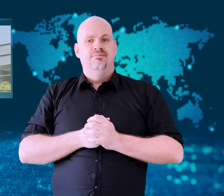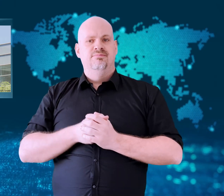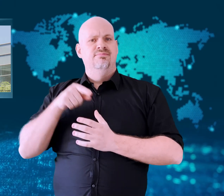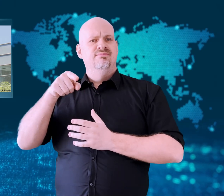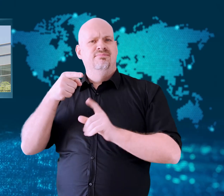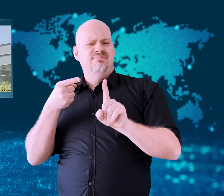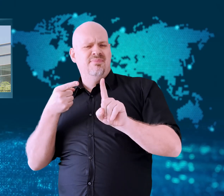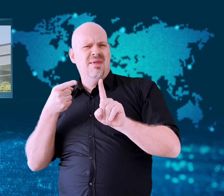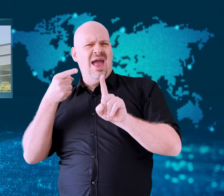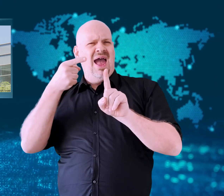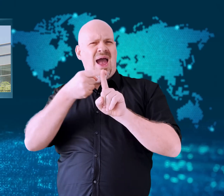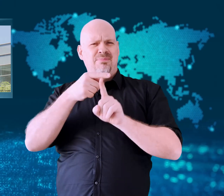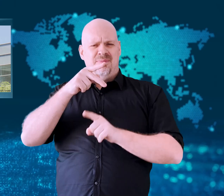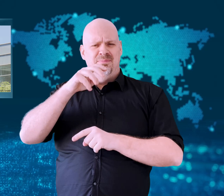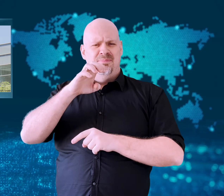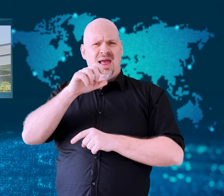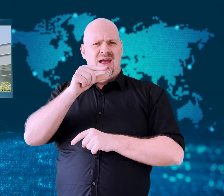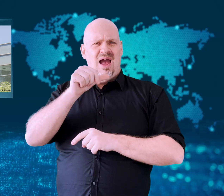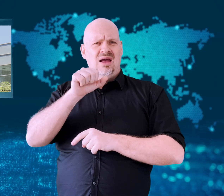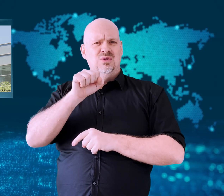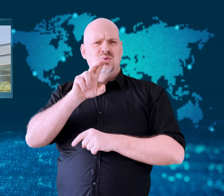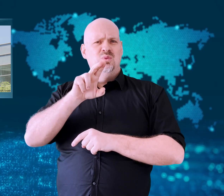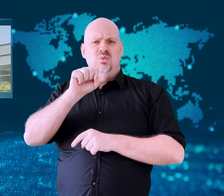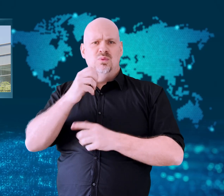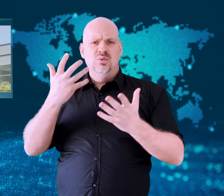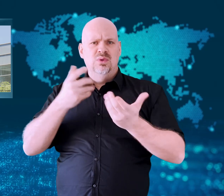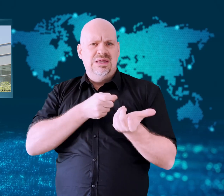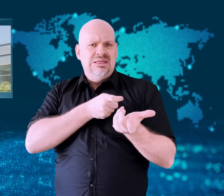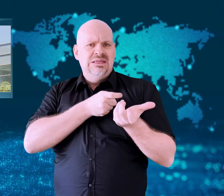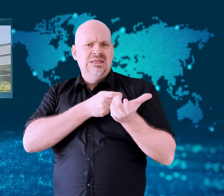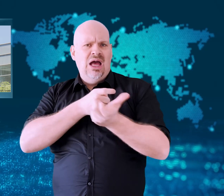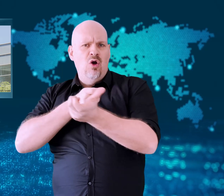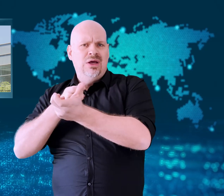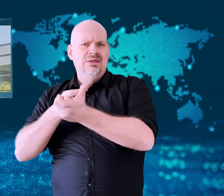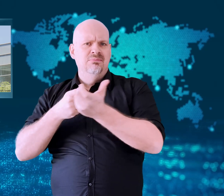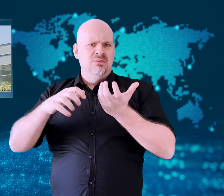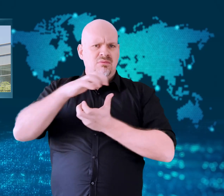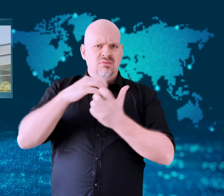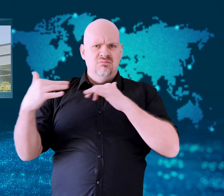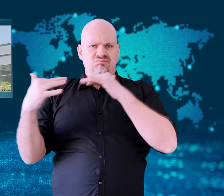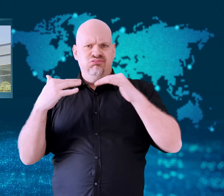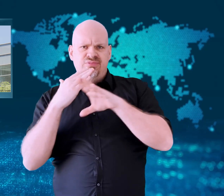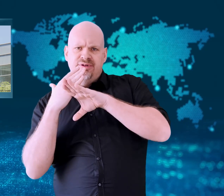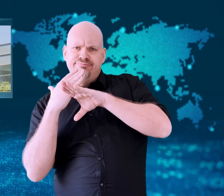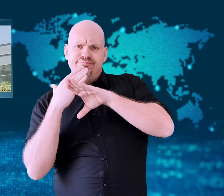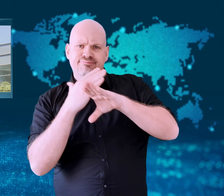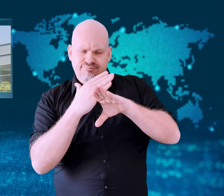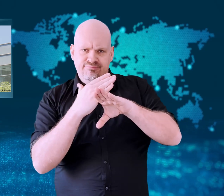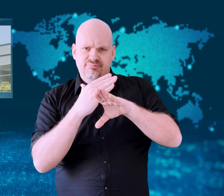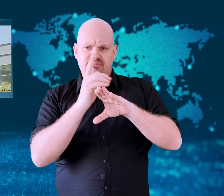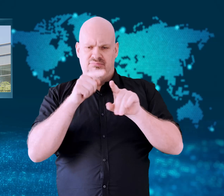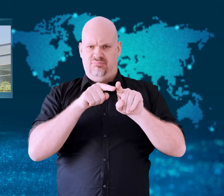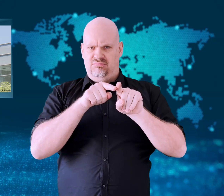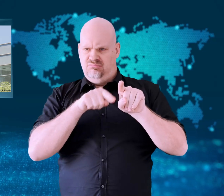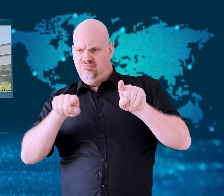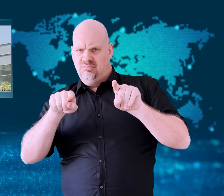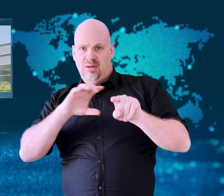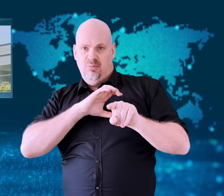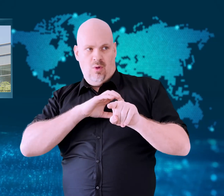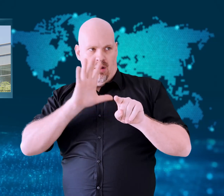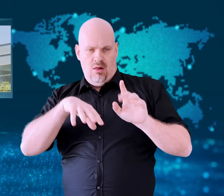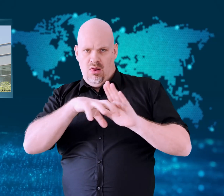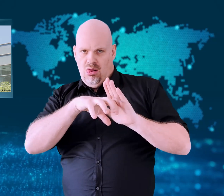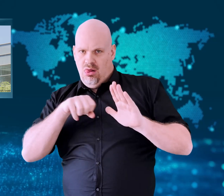The cyber tool was designed to fight terrorism and serious crime